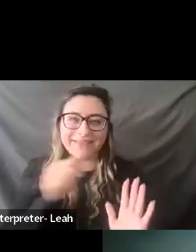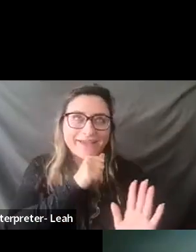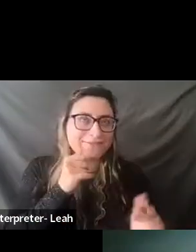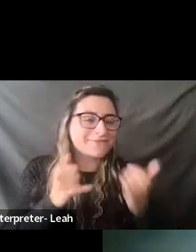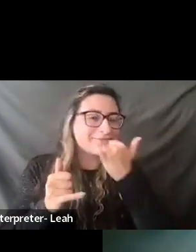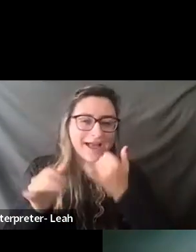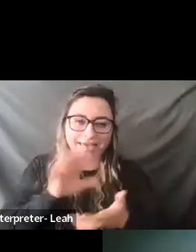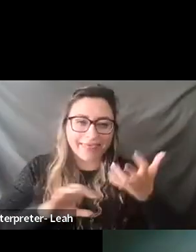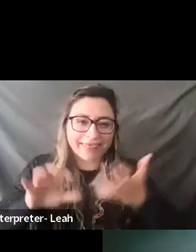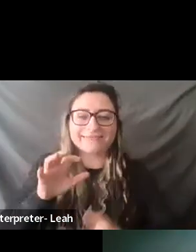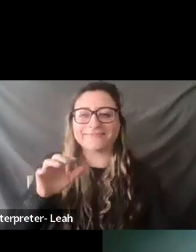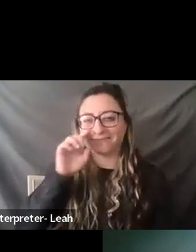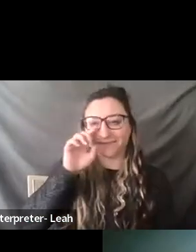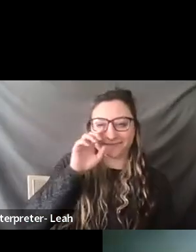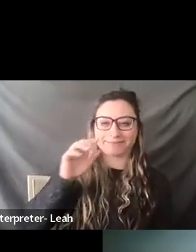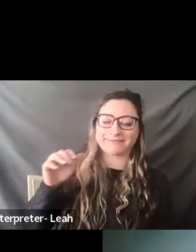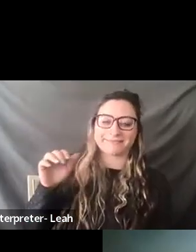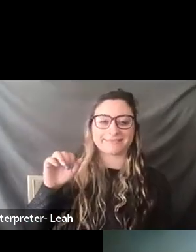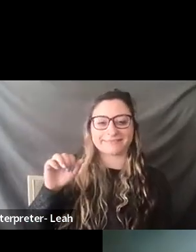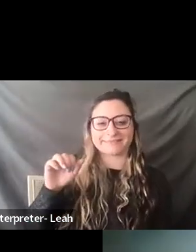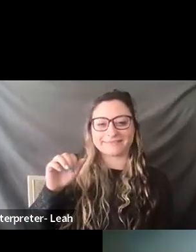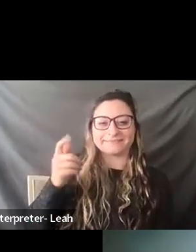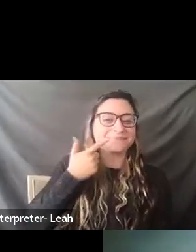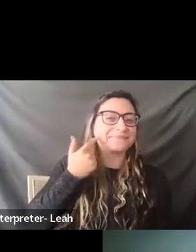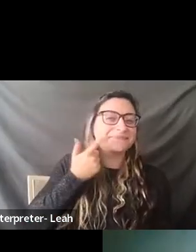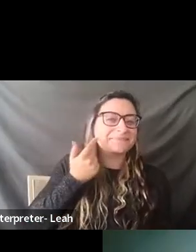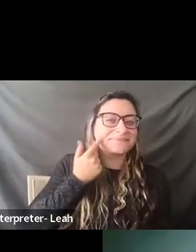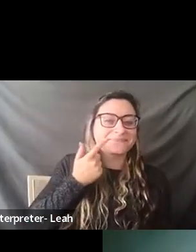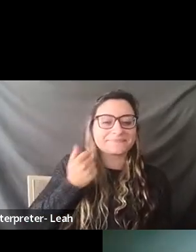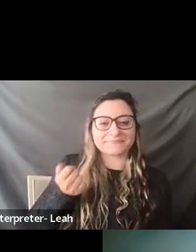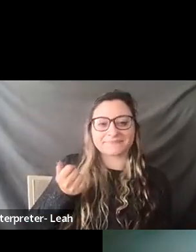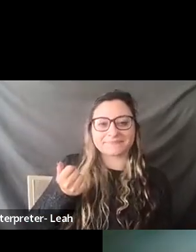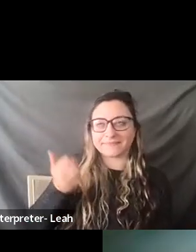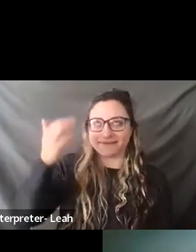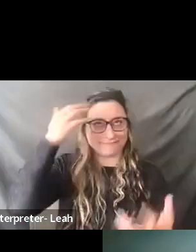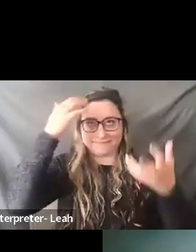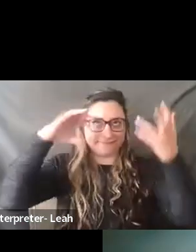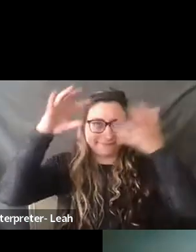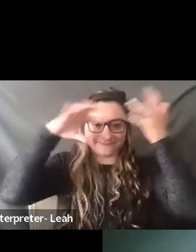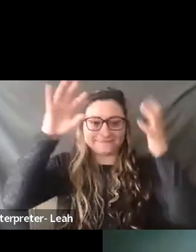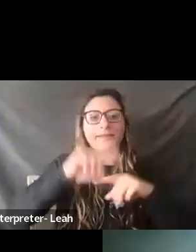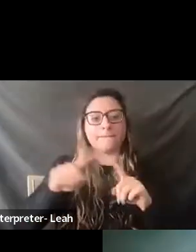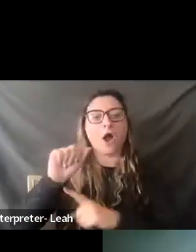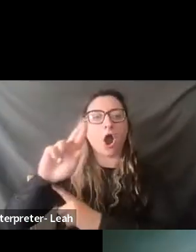This is Shaylin. I thought I said Arkansas. Sorry, Alabama.